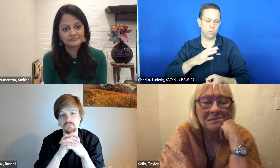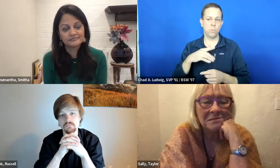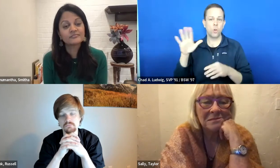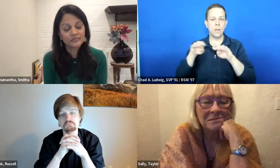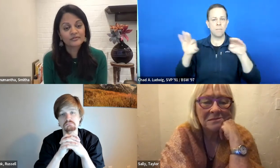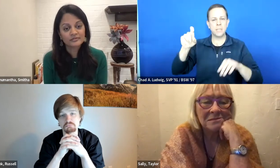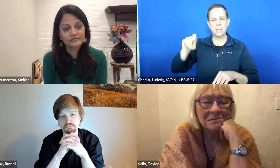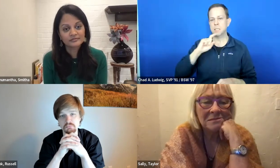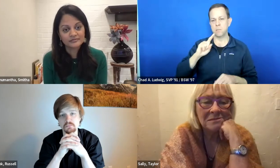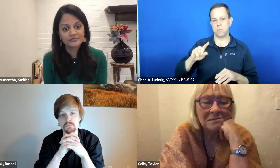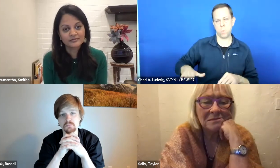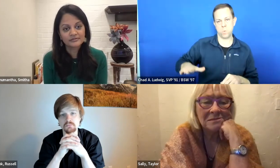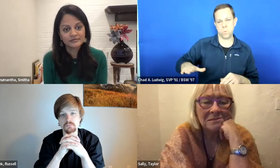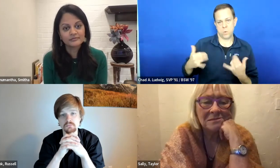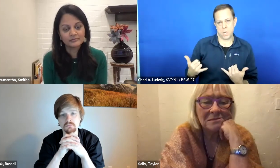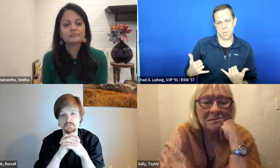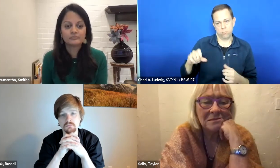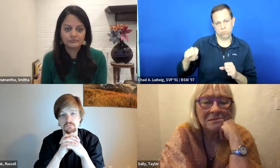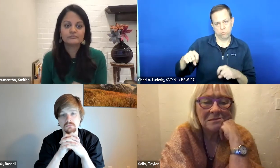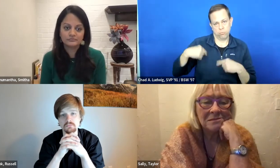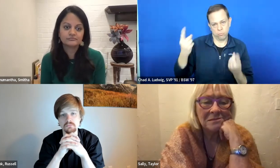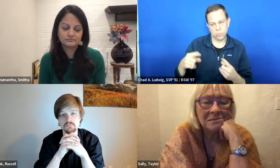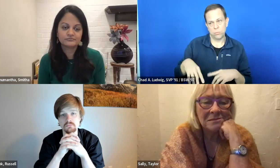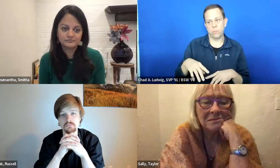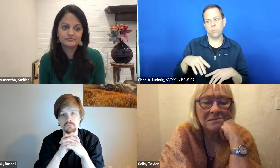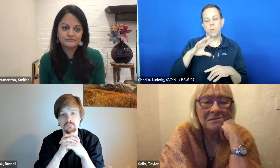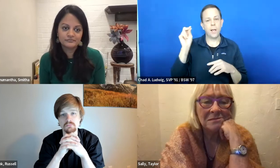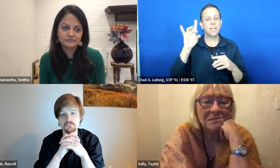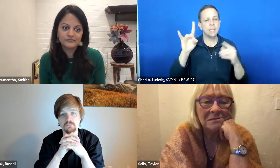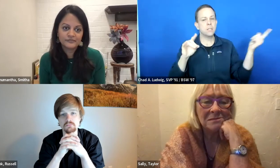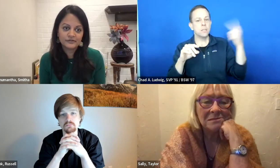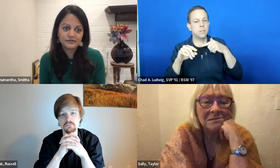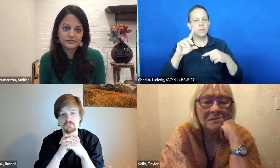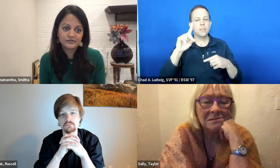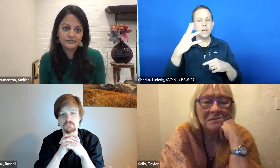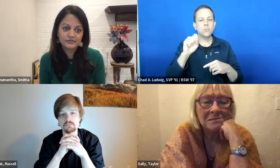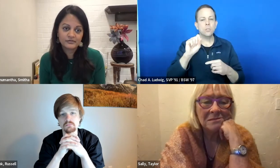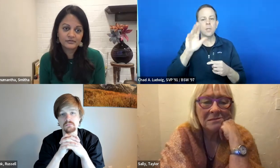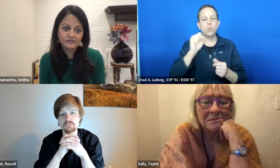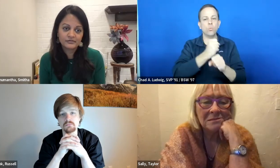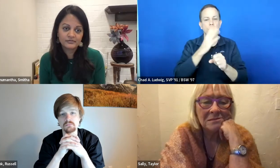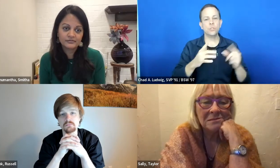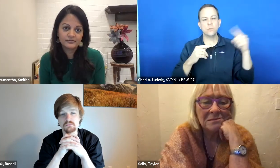She has been off of medication. She's at a point right now where she would only need a low dosage.